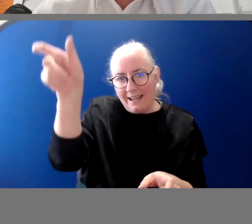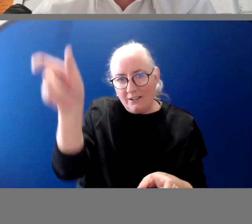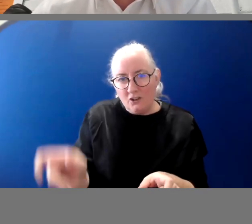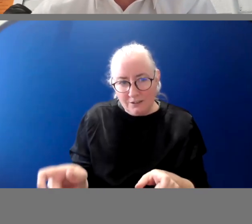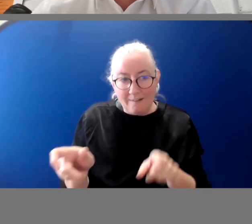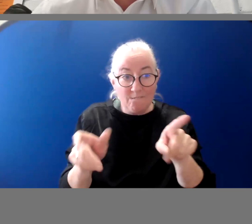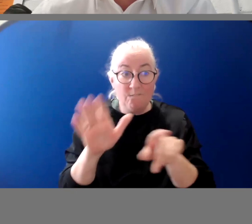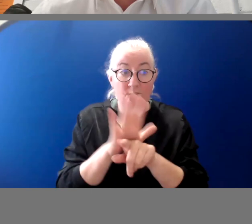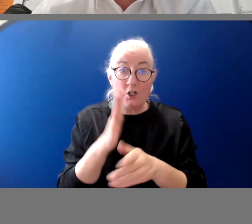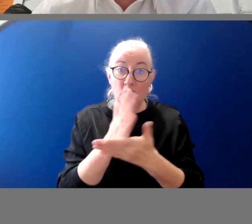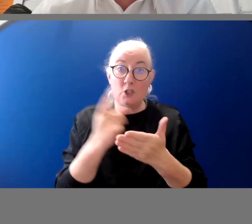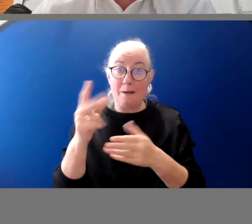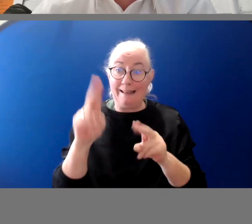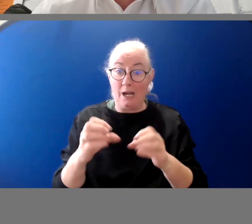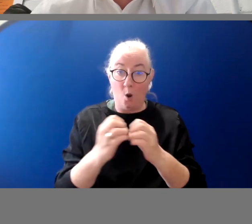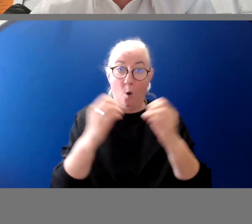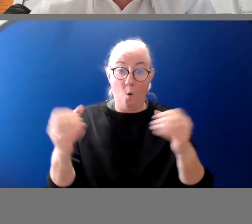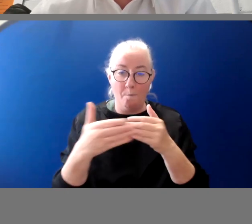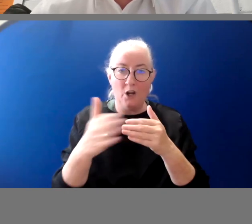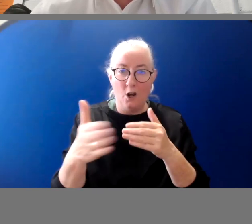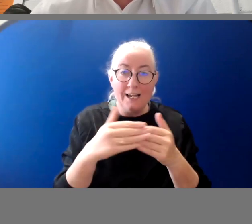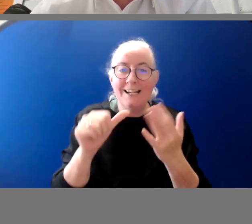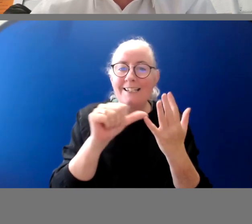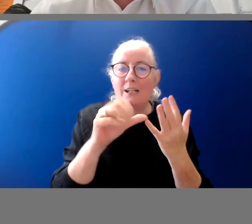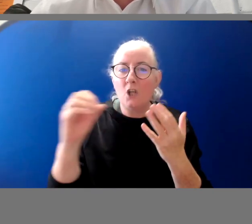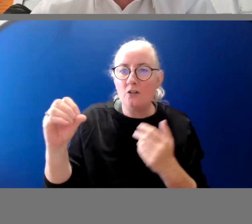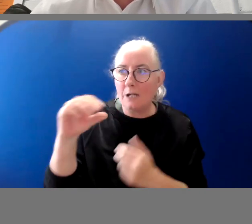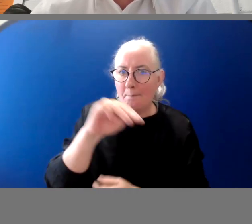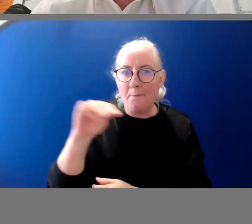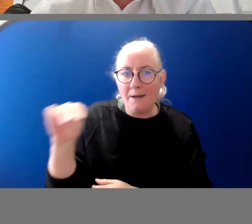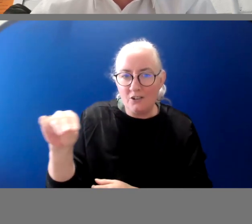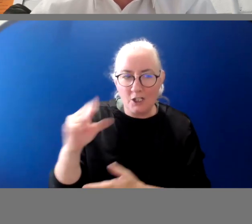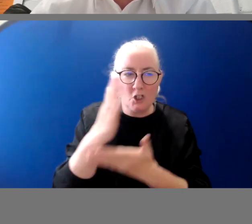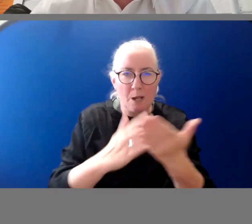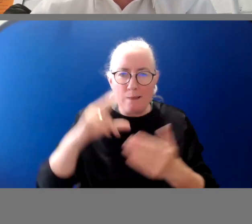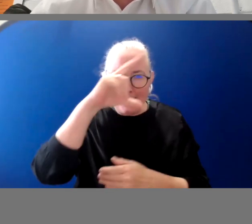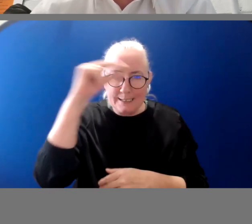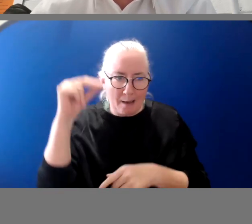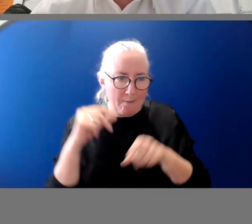to open a door so it's actually 600 mm in some of the examples there of having a Leading Edge